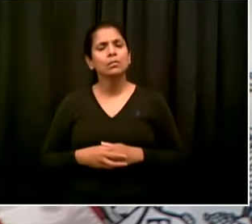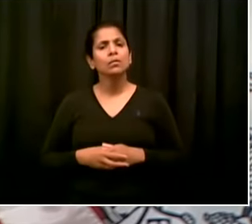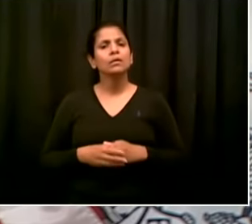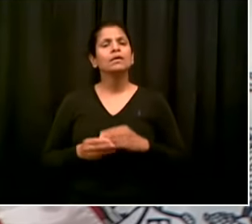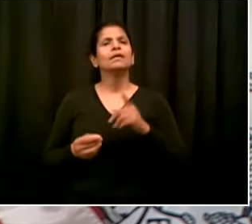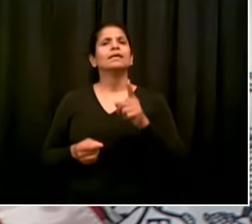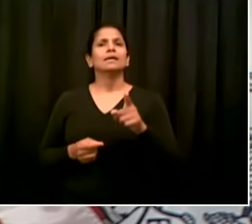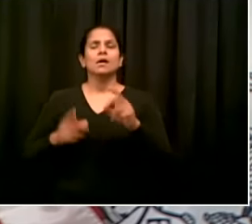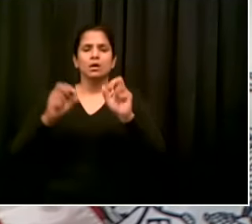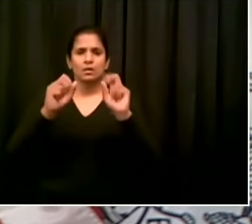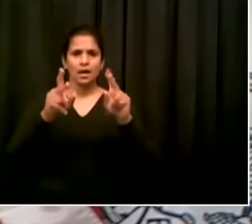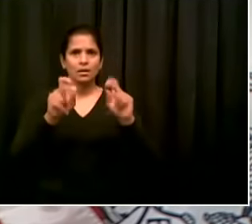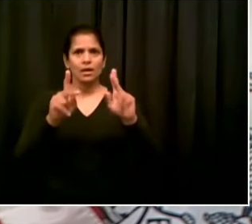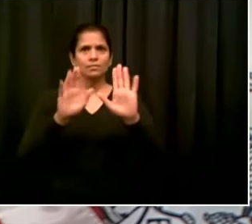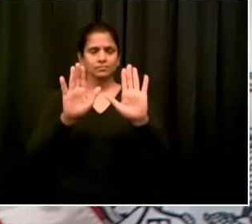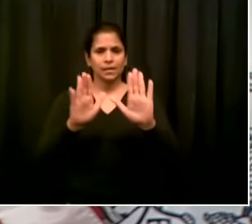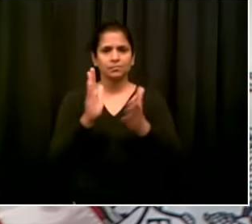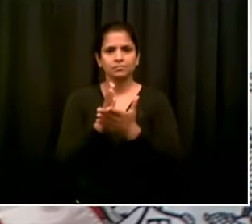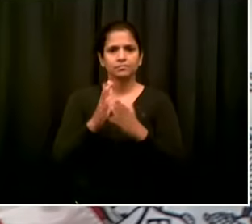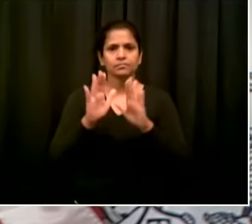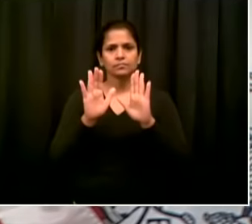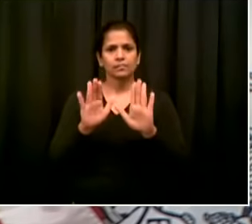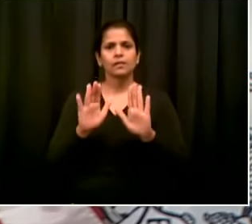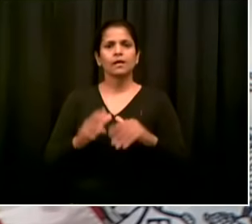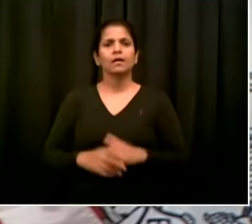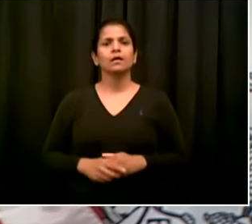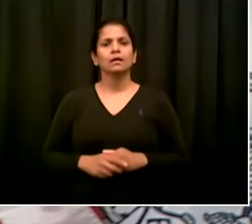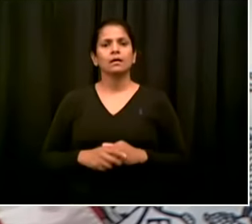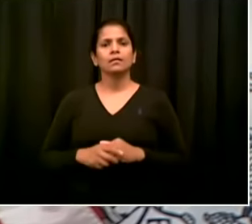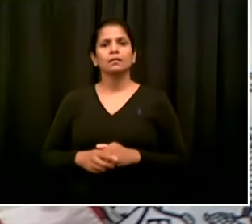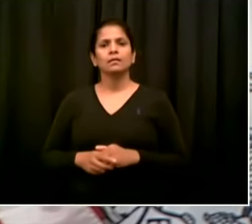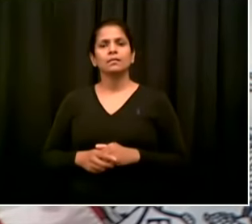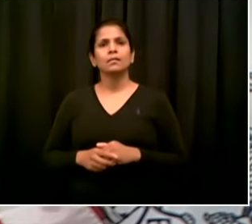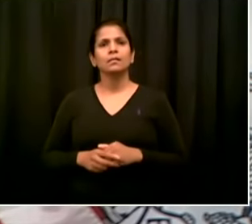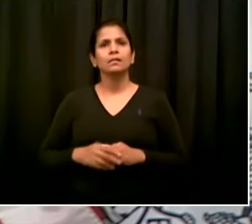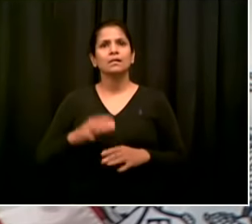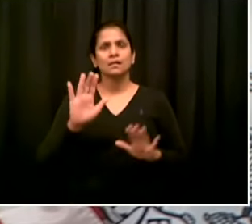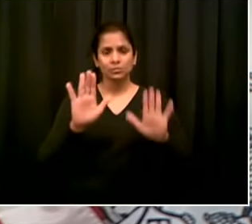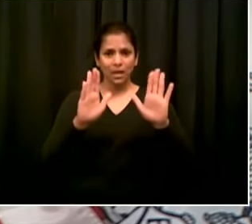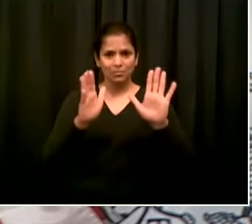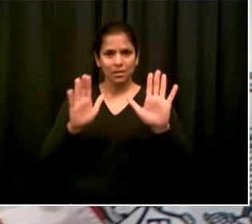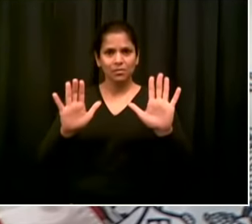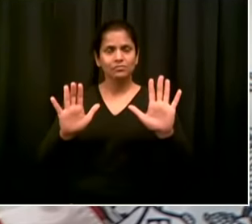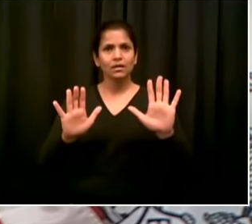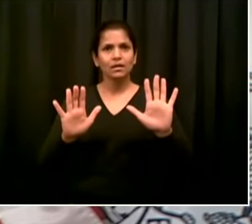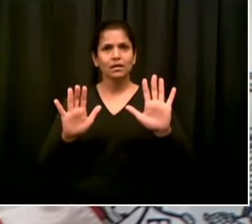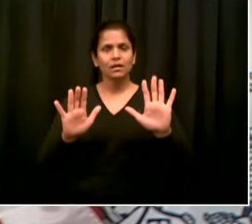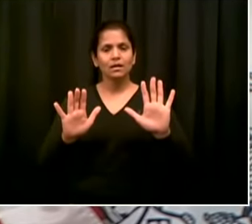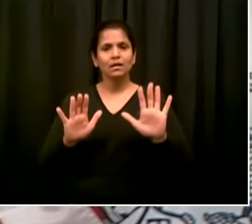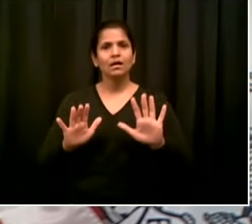IMPORTANT ELECTION IN OUR LITFEIM E. THE BT ESTNHIG THAT THE BOARD OF ELECTIONS CAN DO IS OVERCOMMUNICATE CAUGHT WITH THE VOTERS OF THE CITY AND